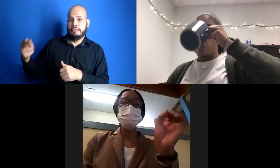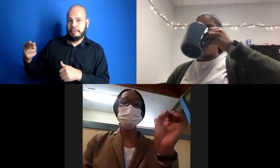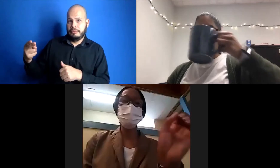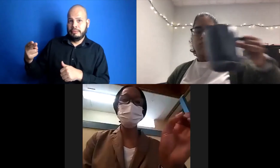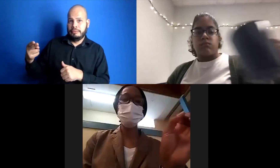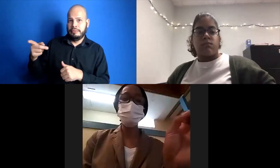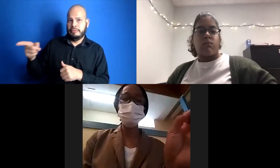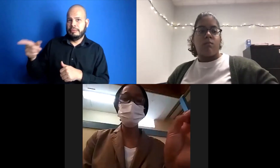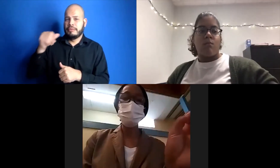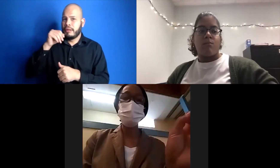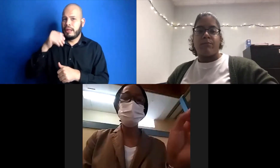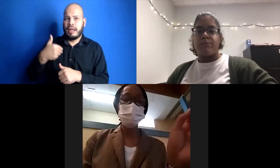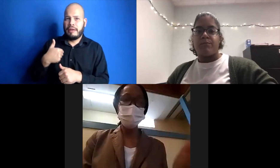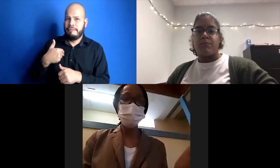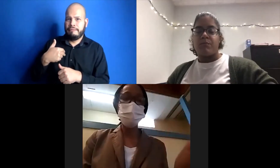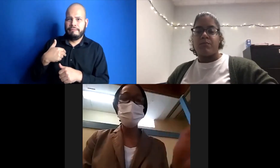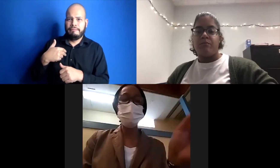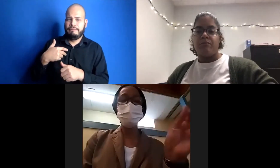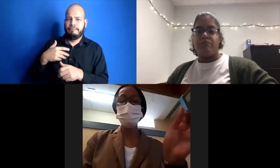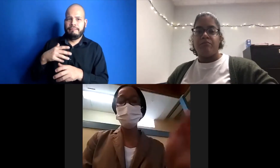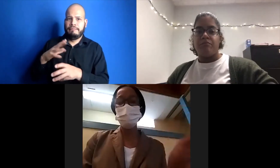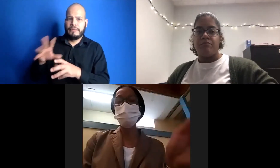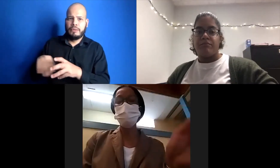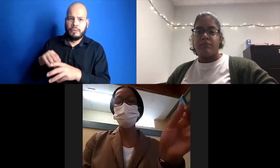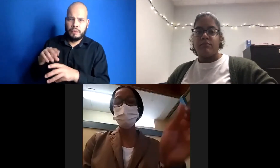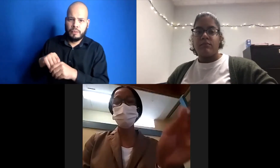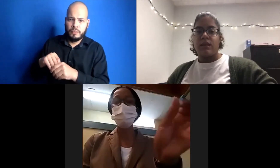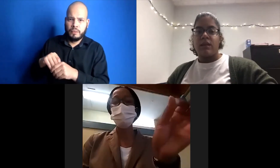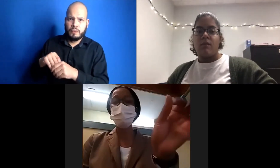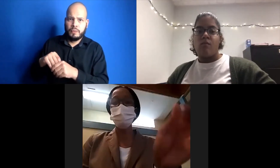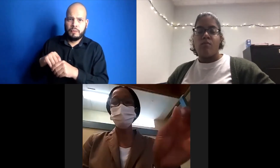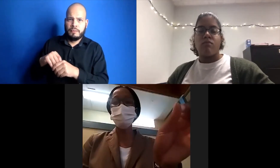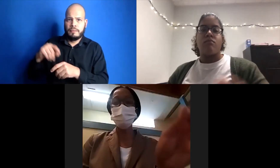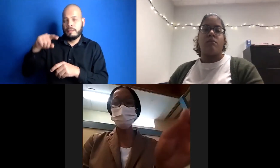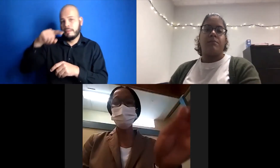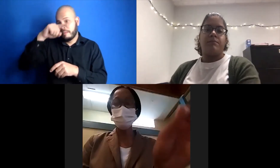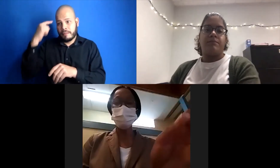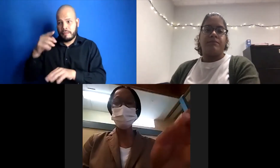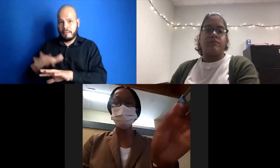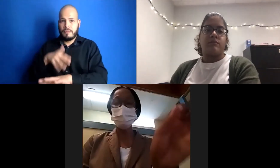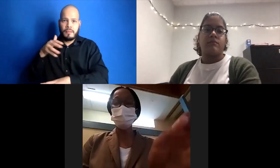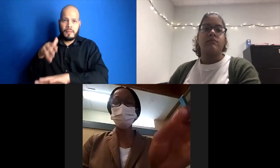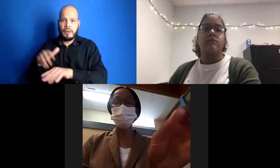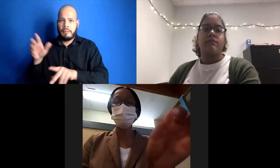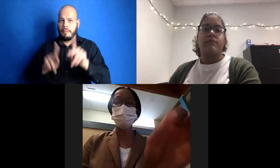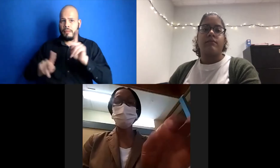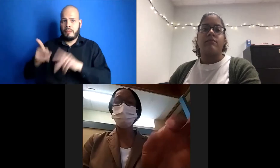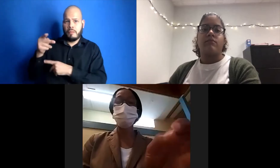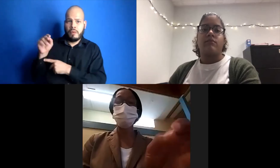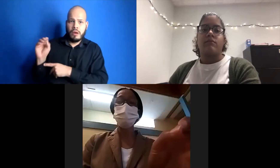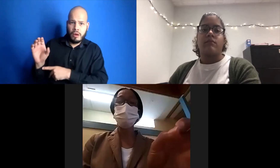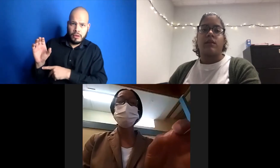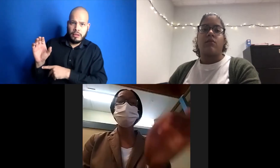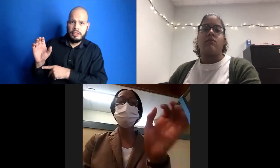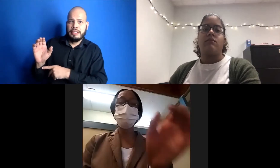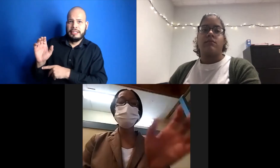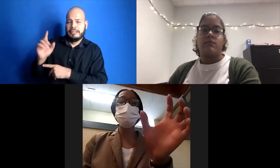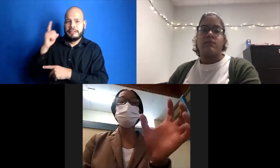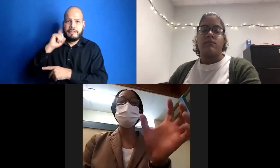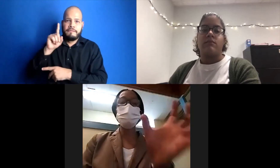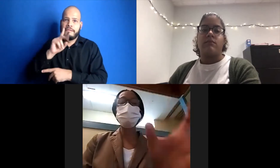um black indigenous people of course of color deaf and hard of hearing do you think having